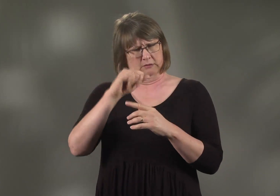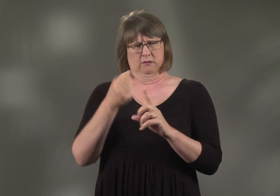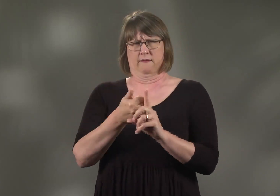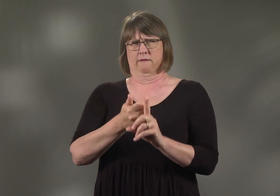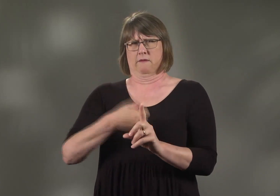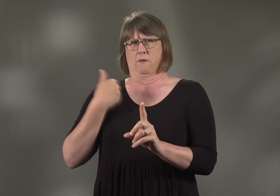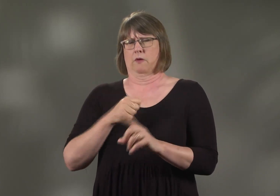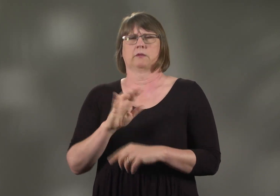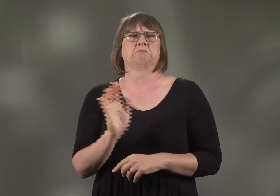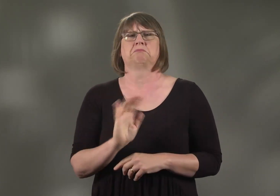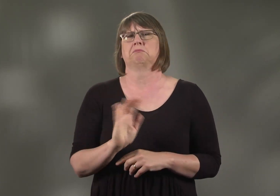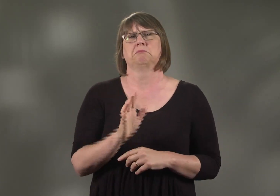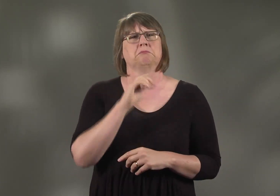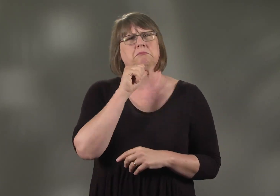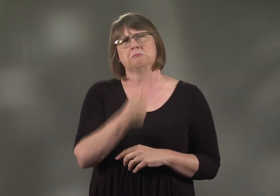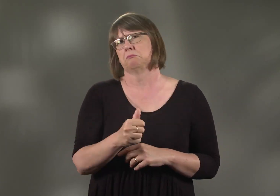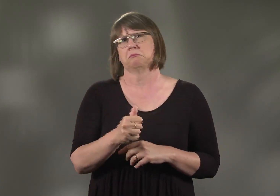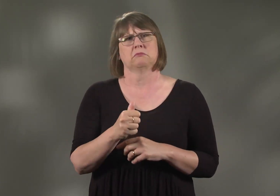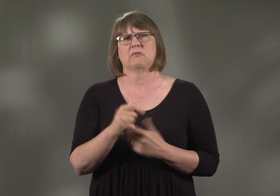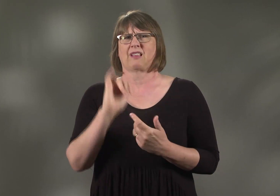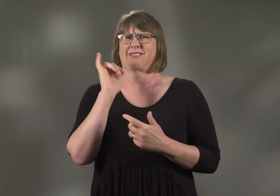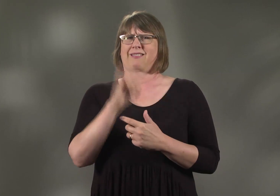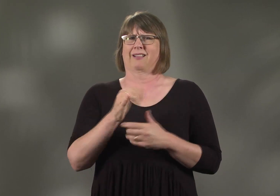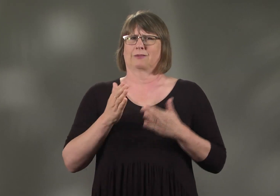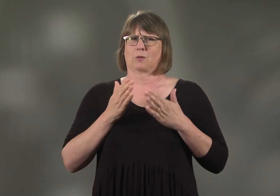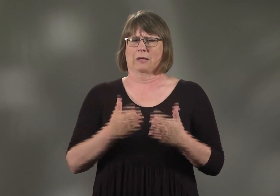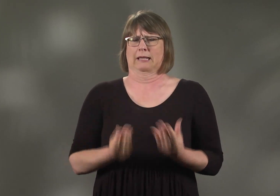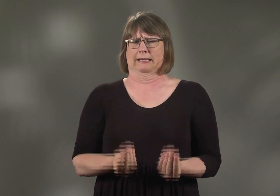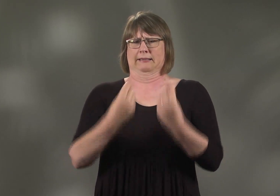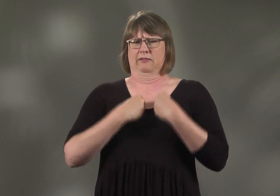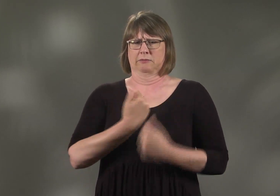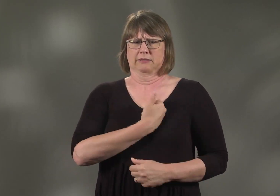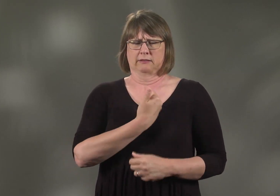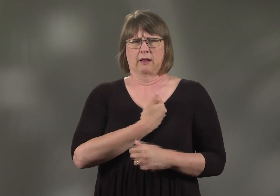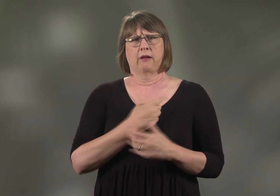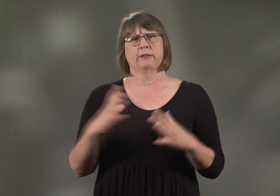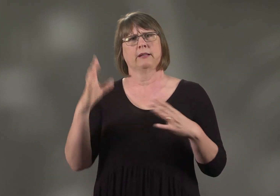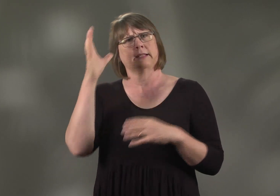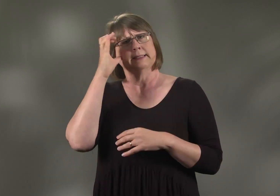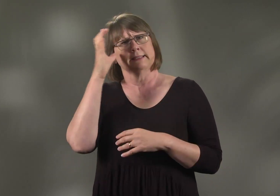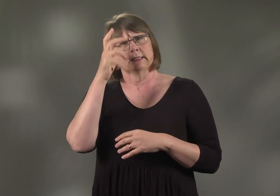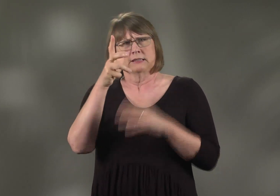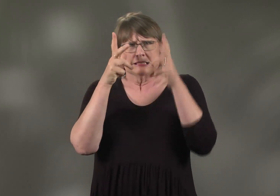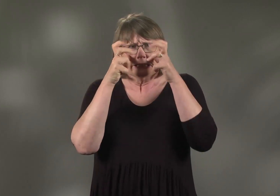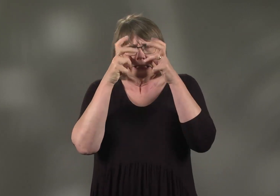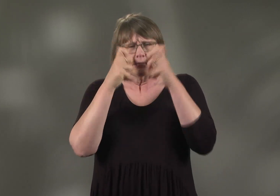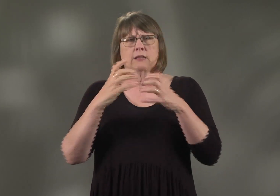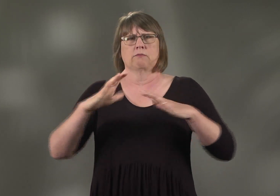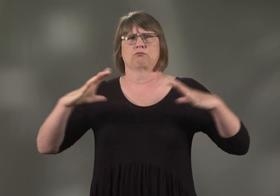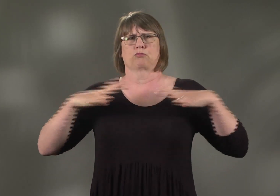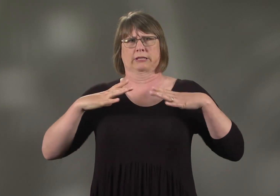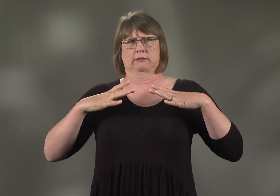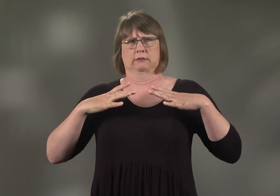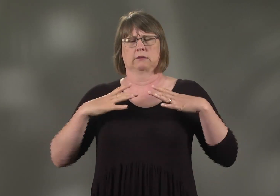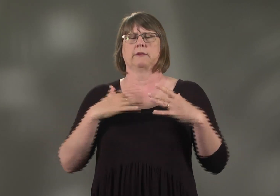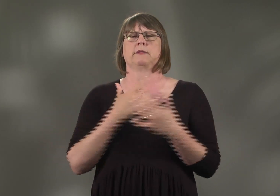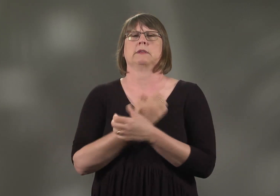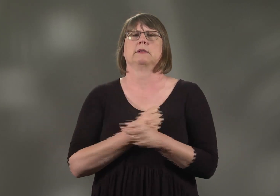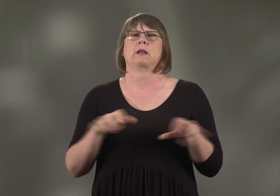This wasn't avoidance, as some teachers may have thought, but it was rather a way to give myself a listening break and to feel safe.